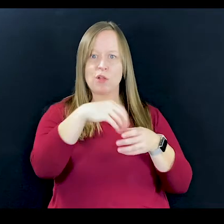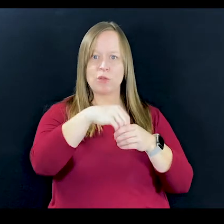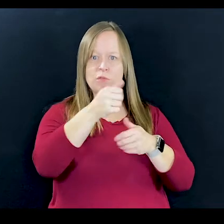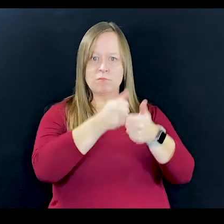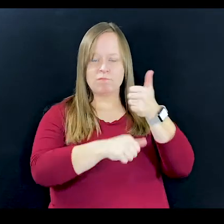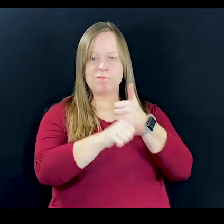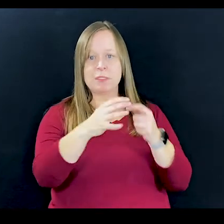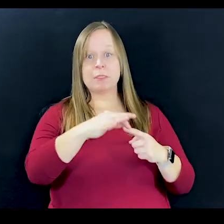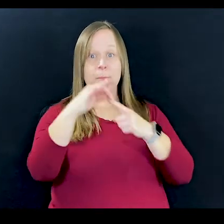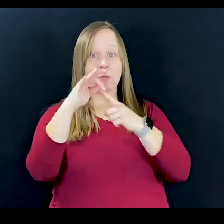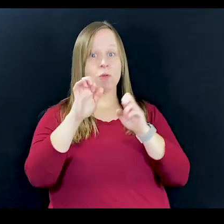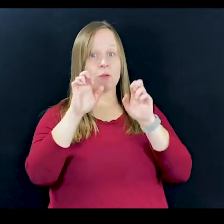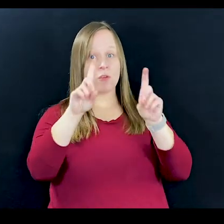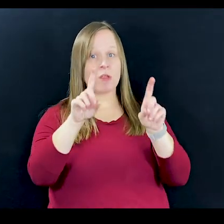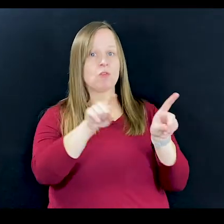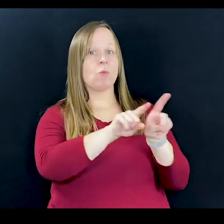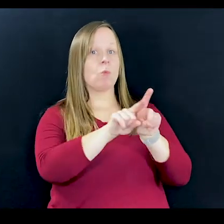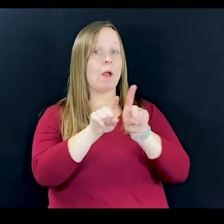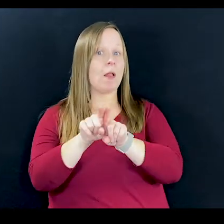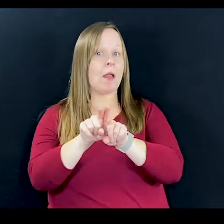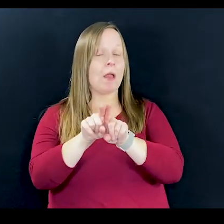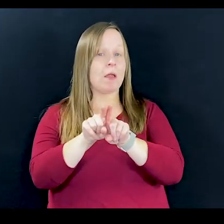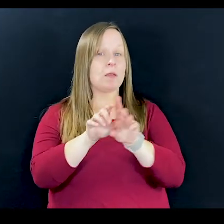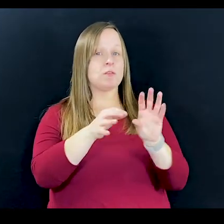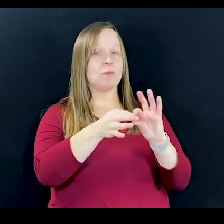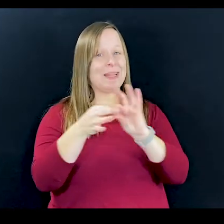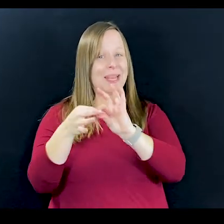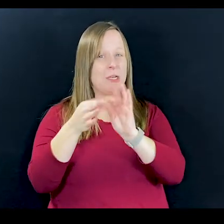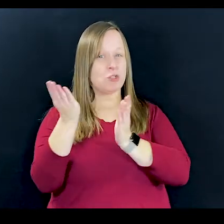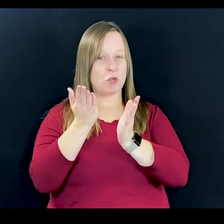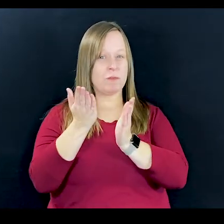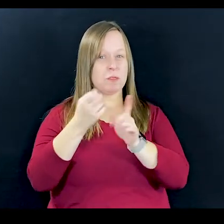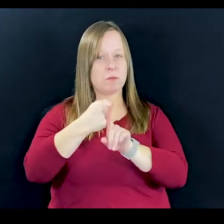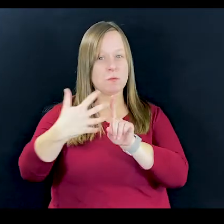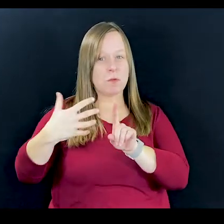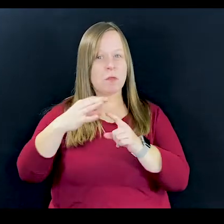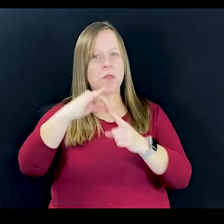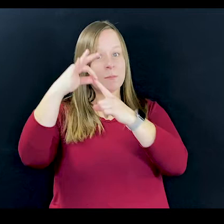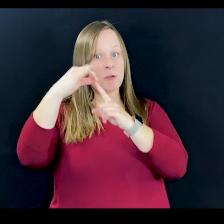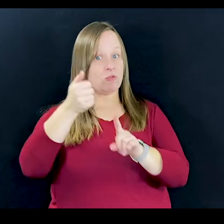includes special education, as well as, related services such as special